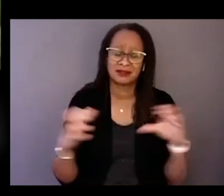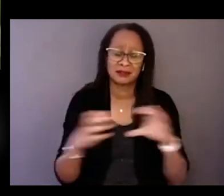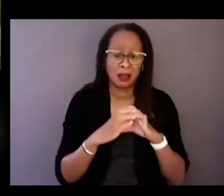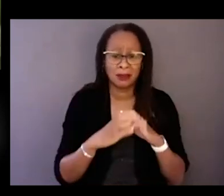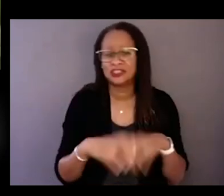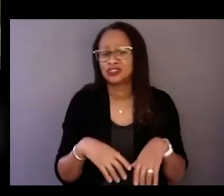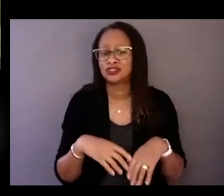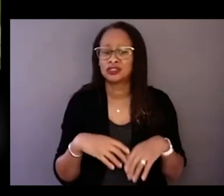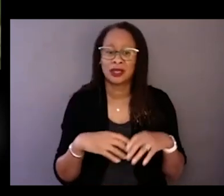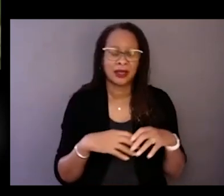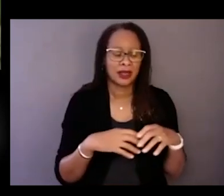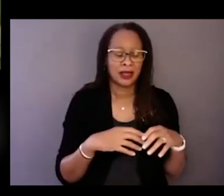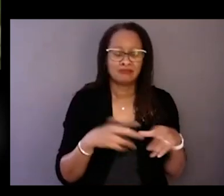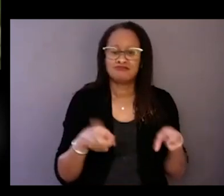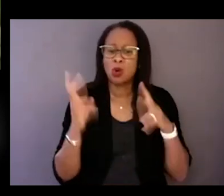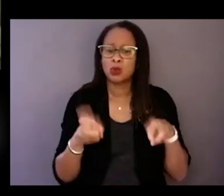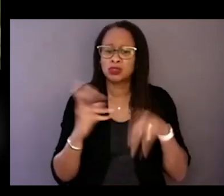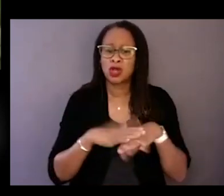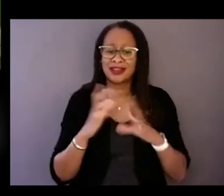and really helped us dig as well.